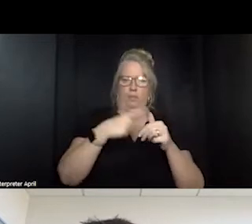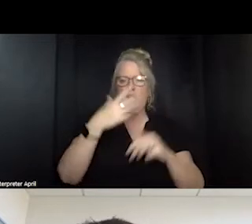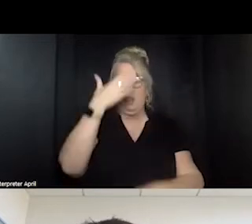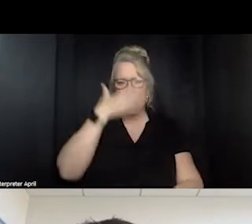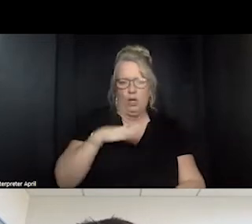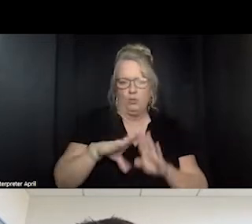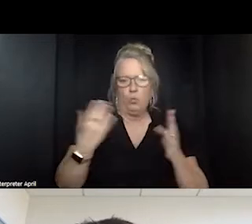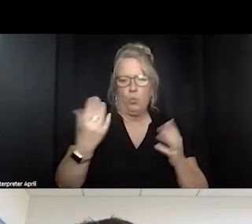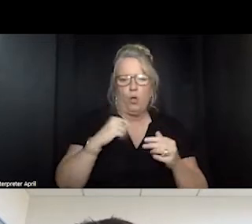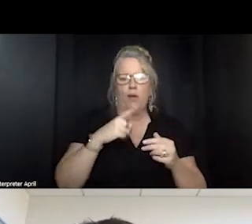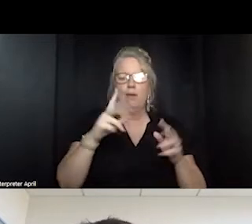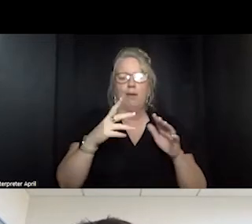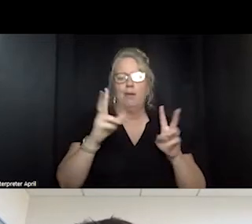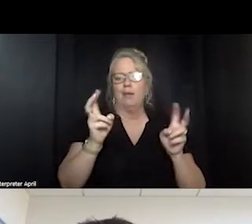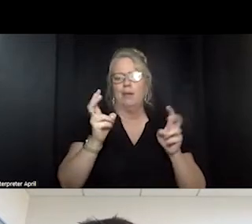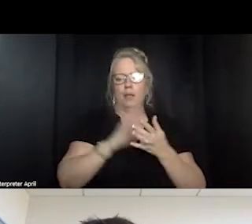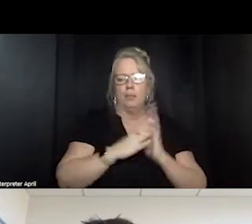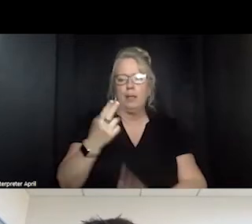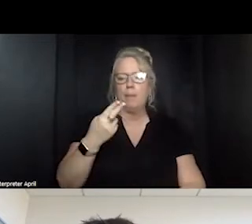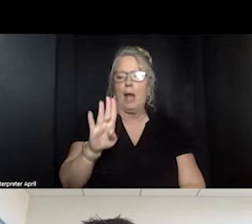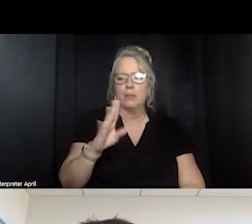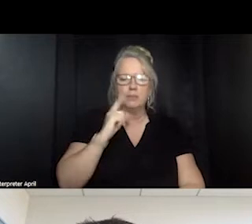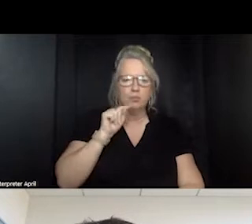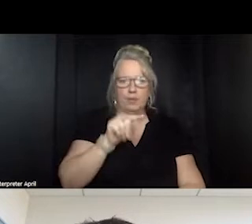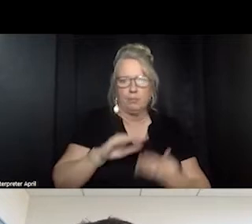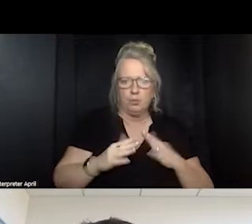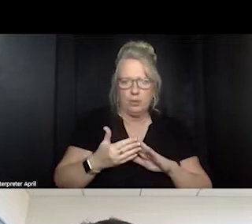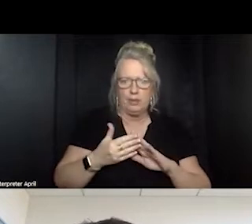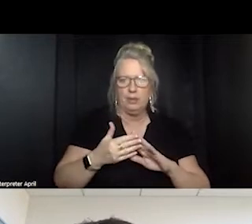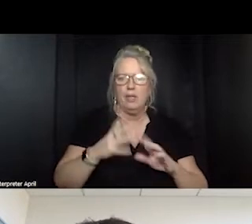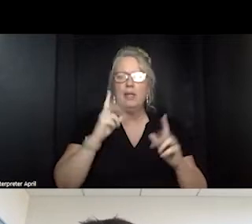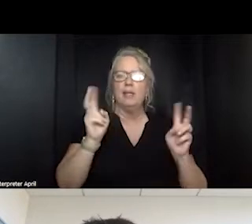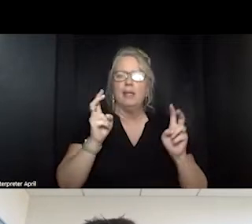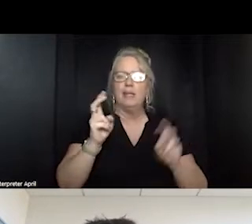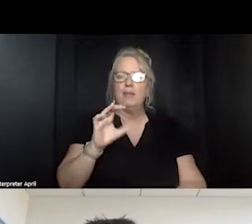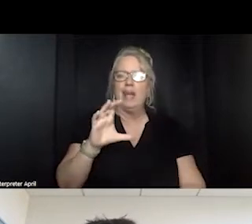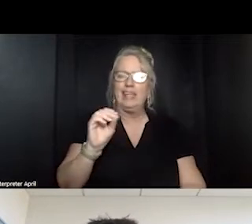ARE THE HUB OF THE COMMUNITY. WE THINK OF THE ECO SYSTEM, PLACES SEND US